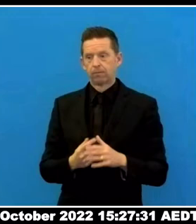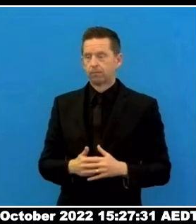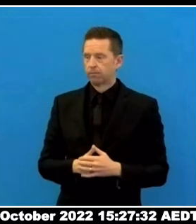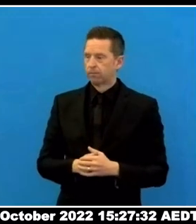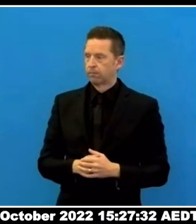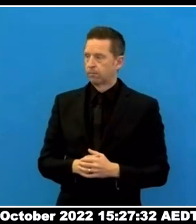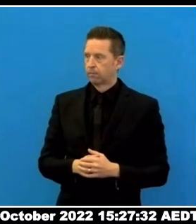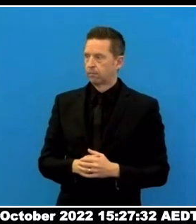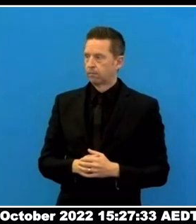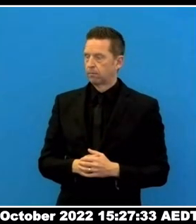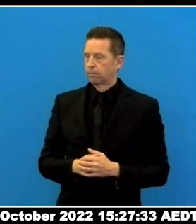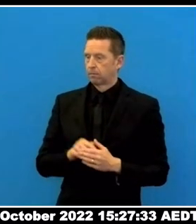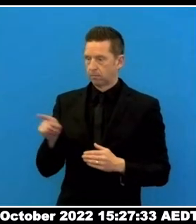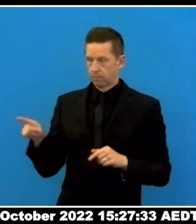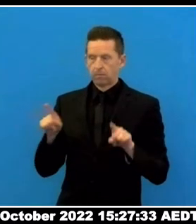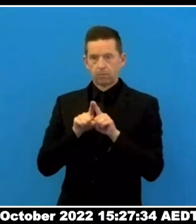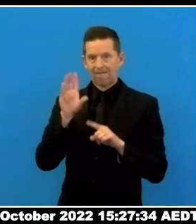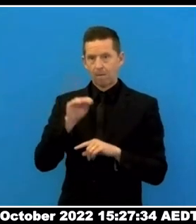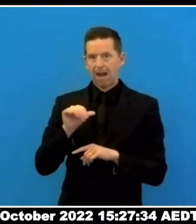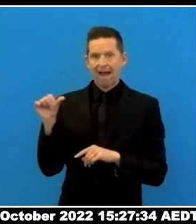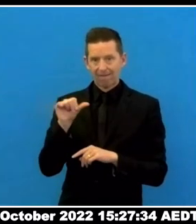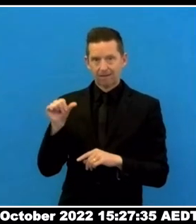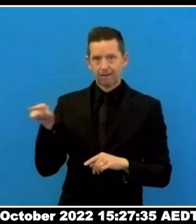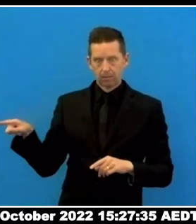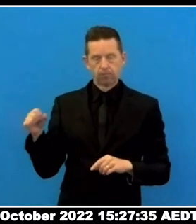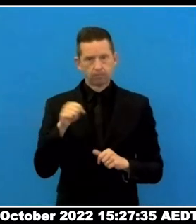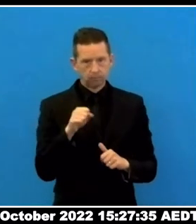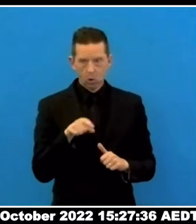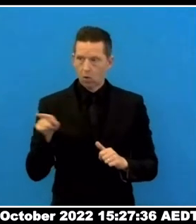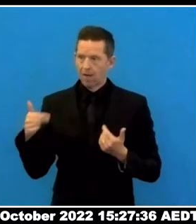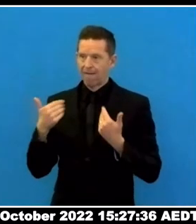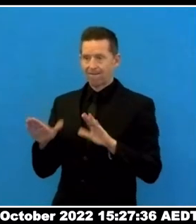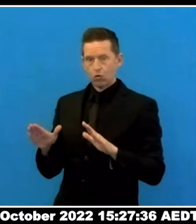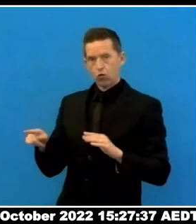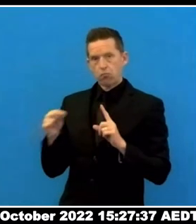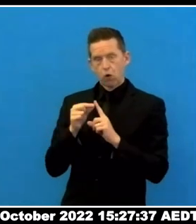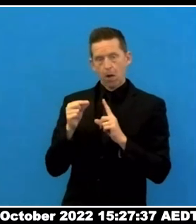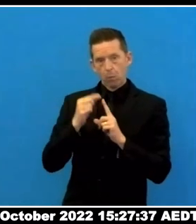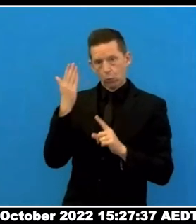You are also from Afghanistan. And you completed your primary school In Afghanistan